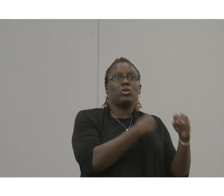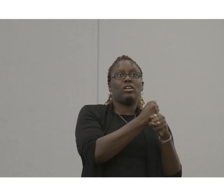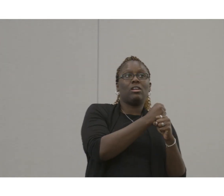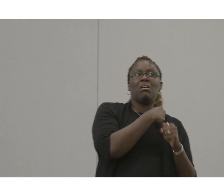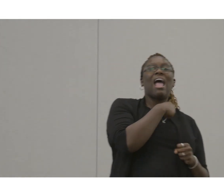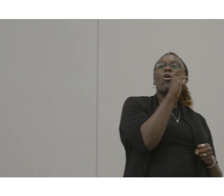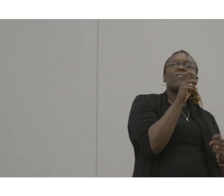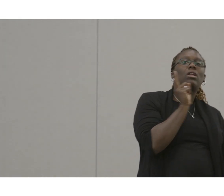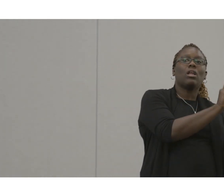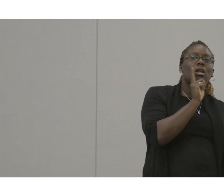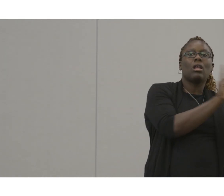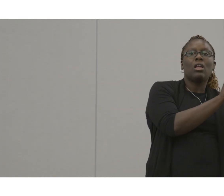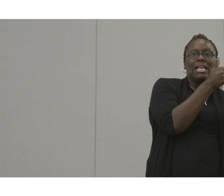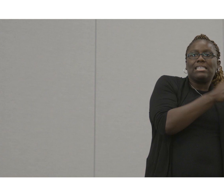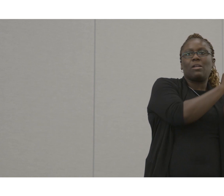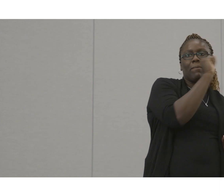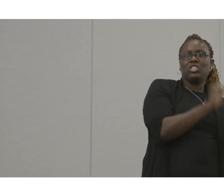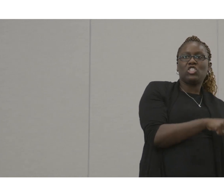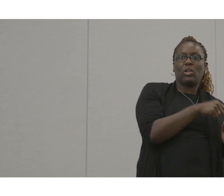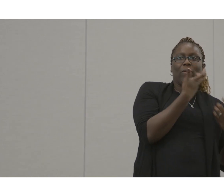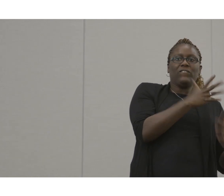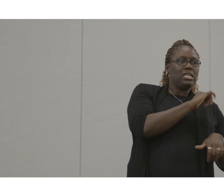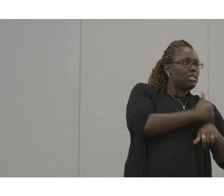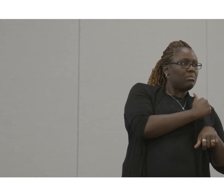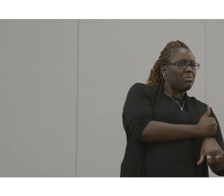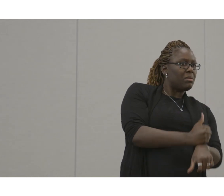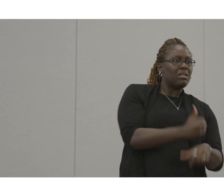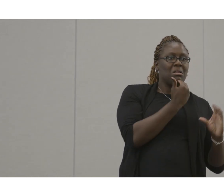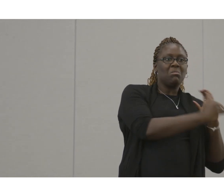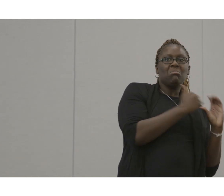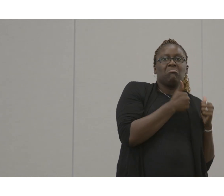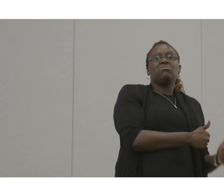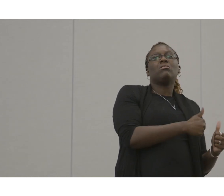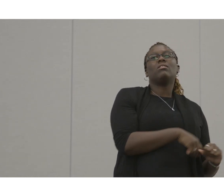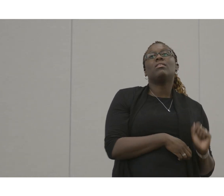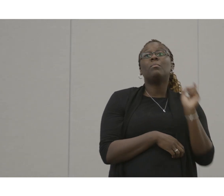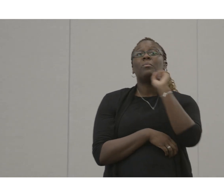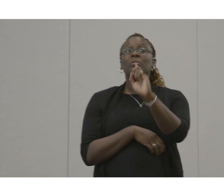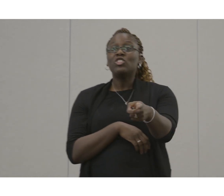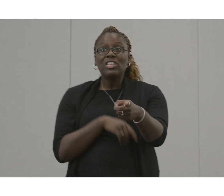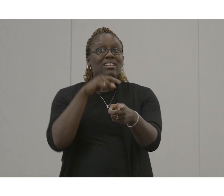we coordinated everything together through email, So I didn't go to the office to visit each semester. But the new coordinator didn't